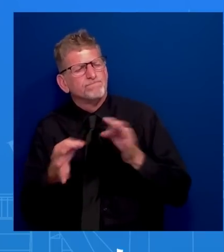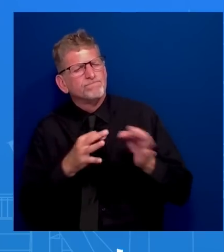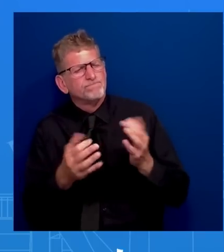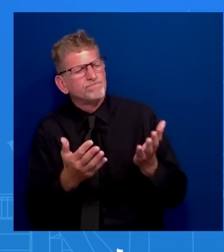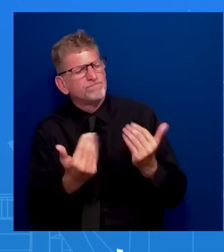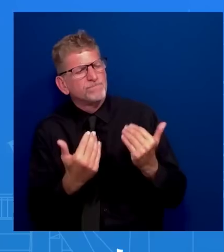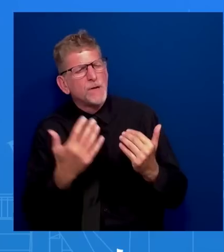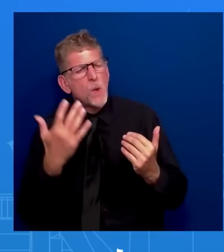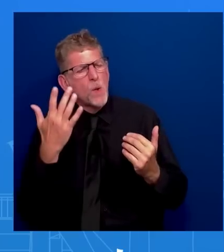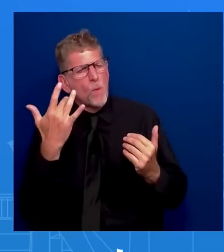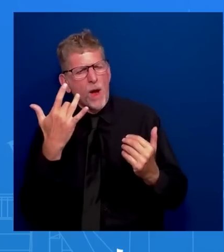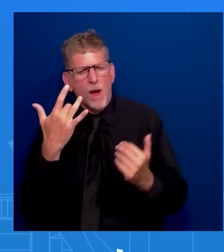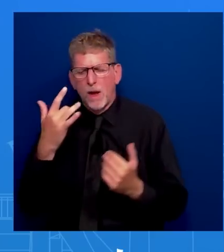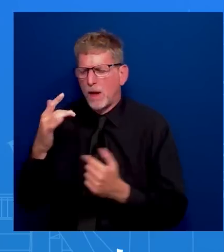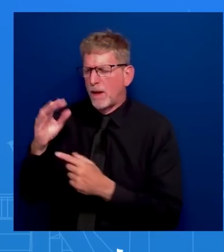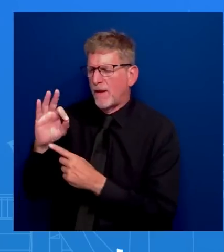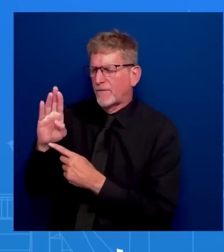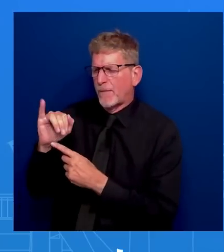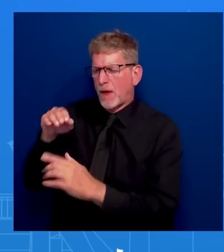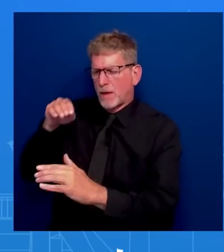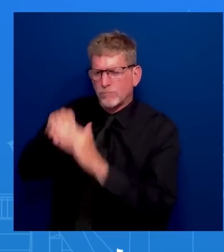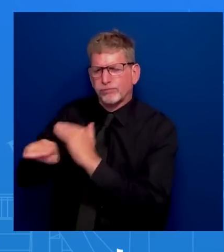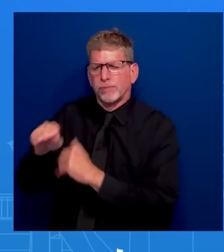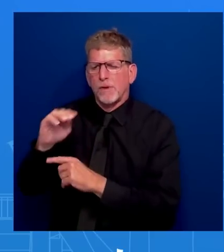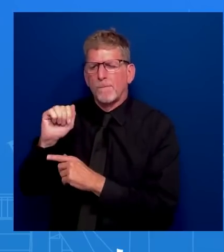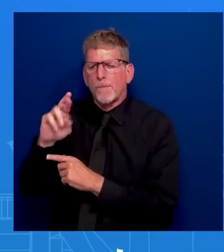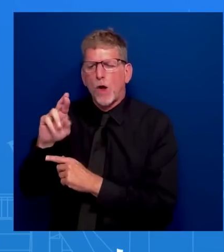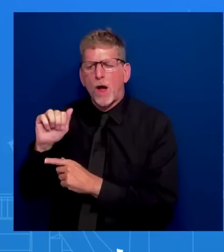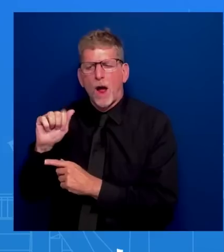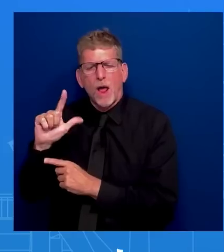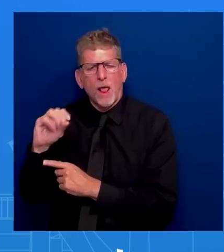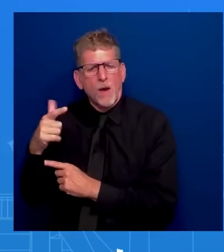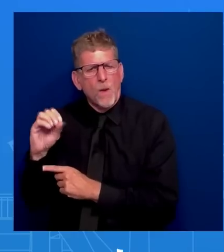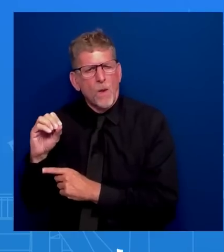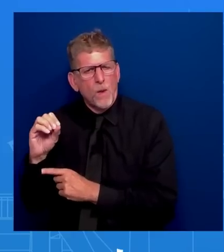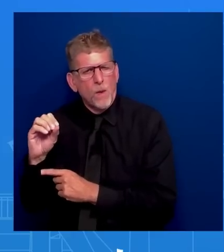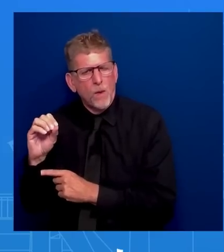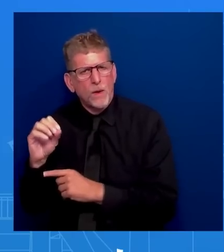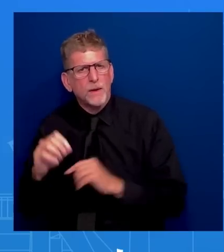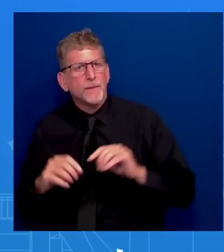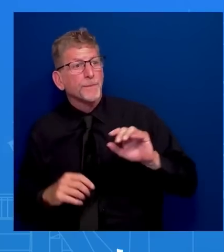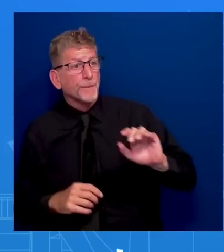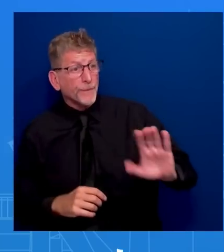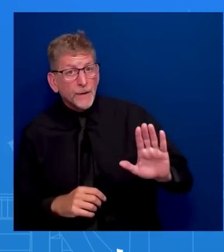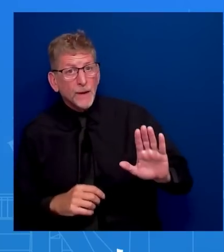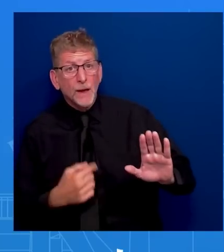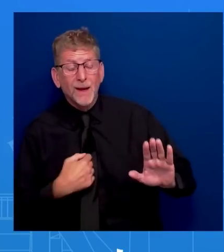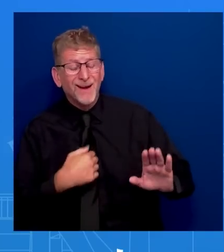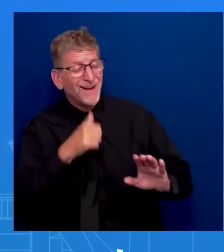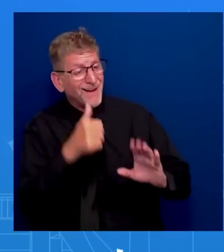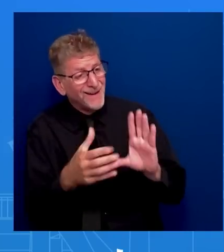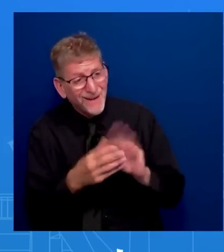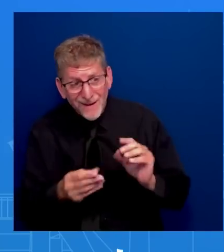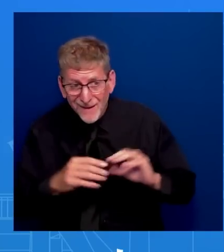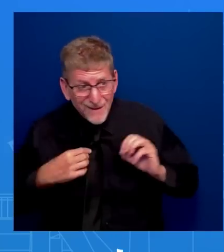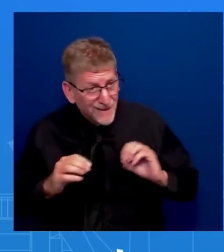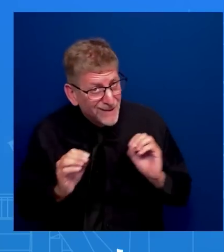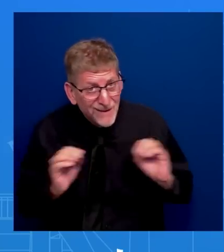The Press: And has the President spoken with the Attorney General today? Ms. Jean-Pierre: I'm -- I'm just not going to speak further on any -- any conversations.